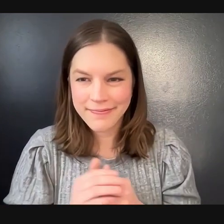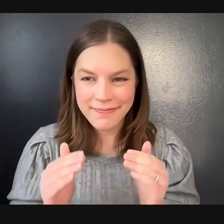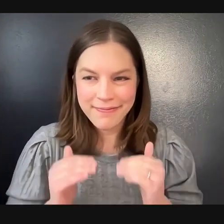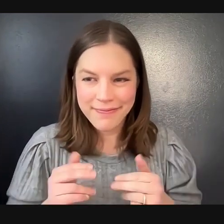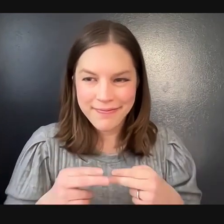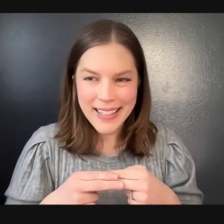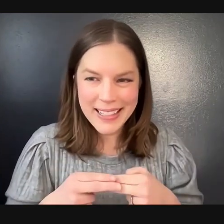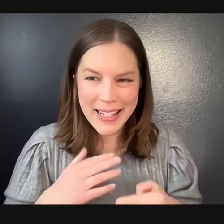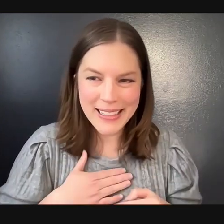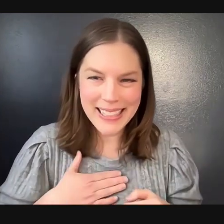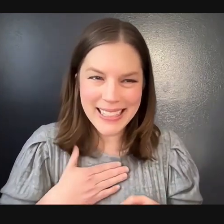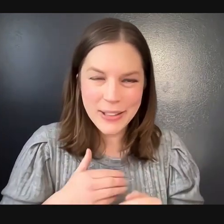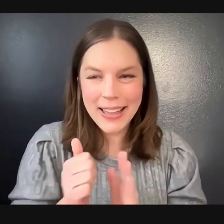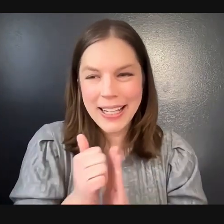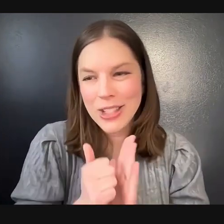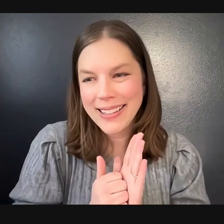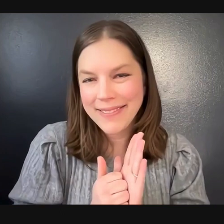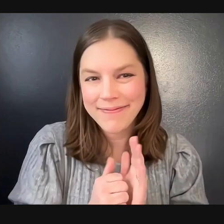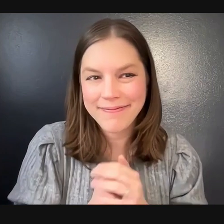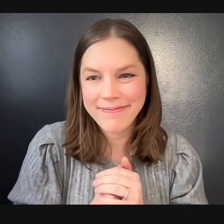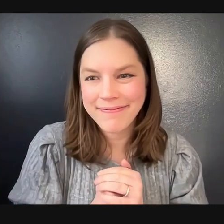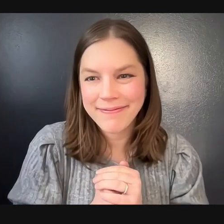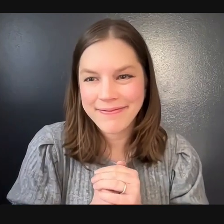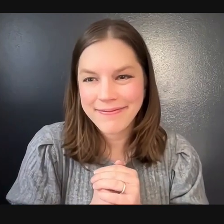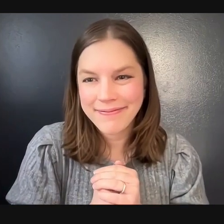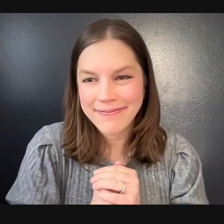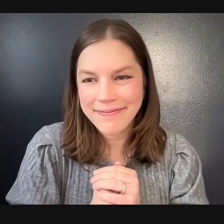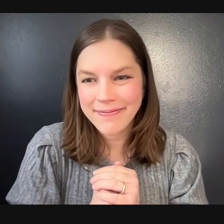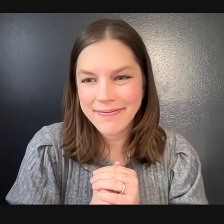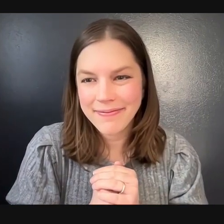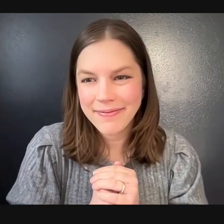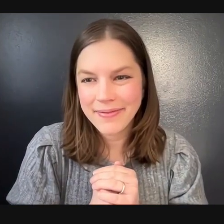It's the next slide down from here. We're going to look at the agenda, today's lineup.